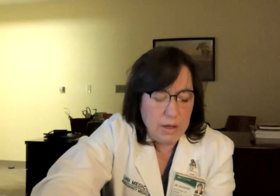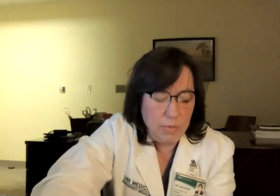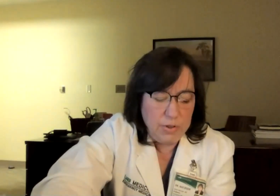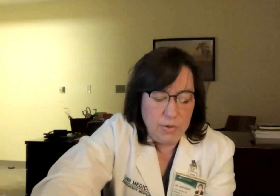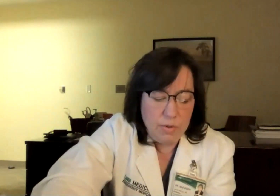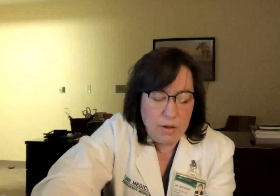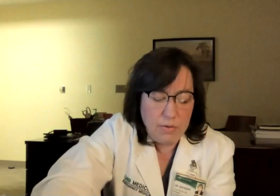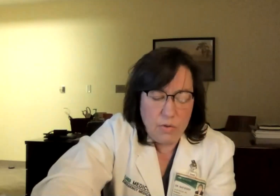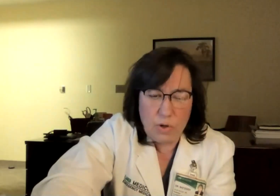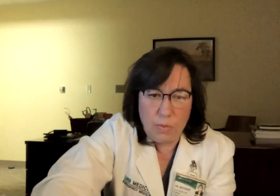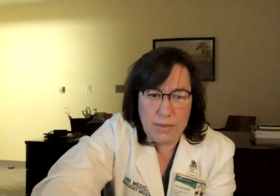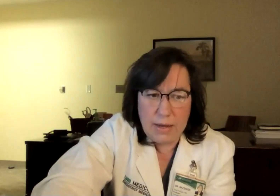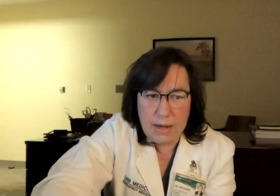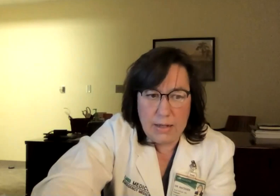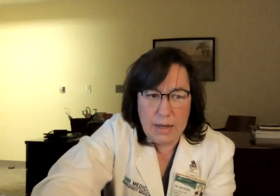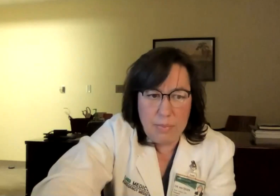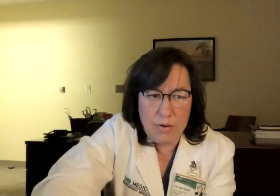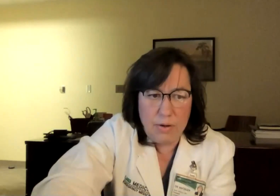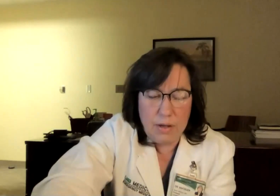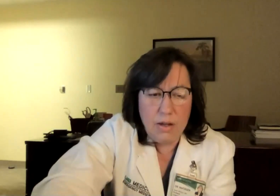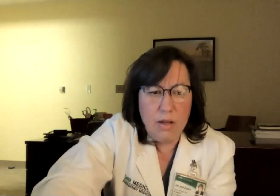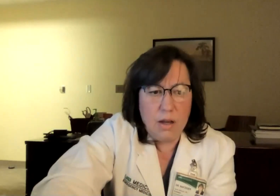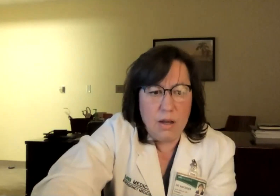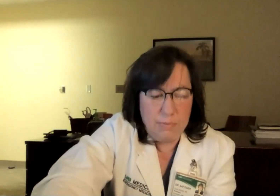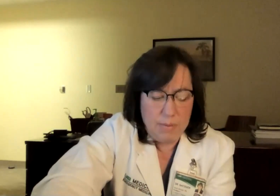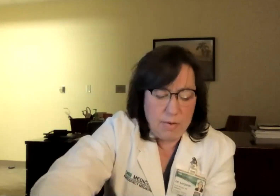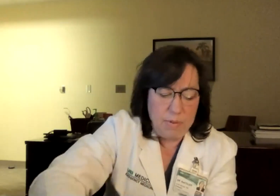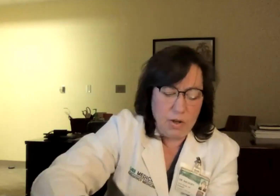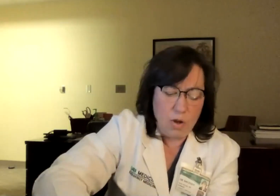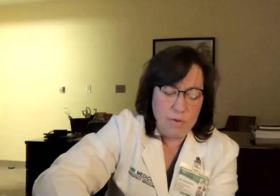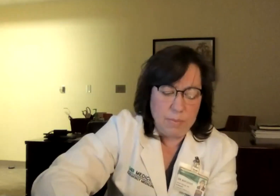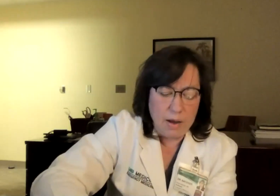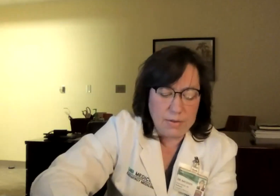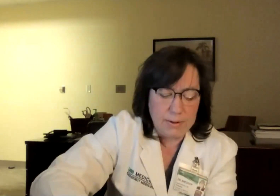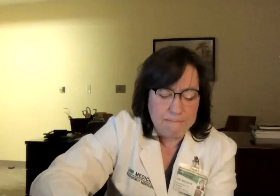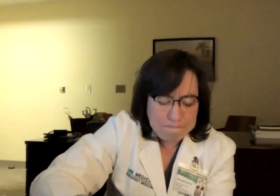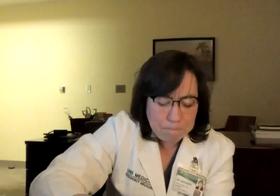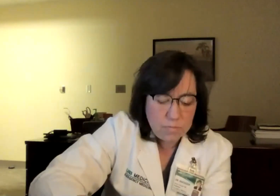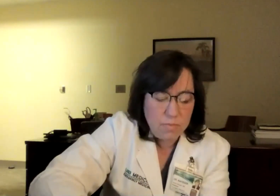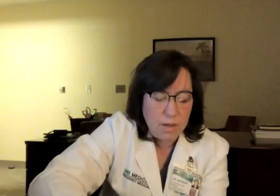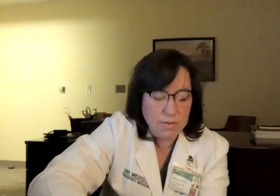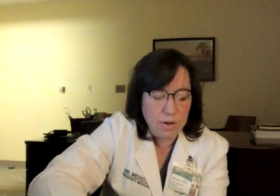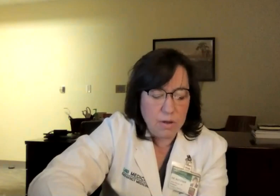we do try to wait that 90 day period if people have been coveted positive so